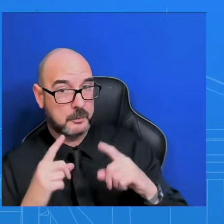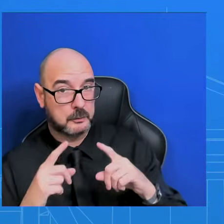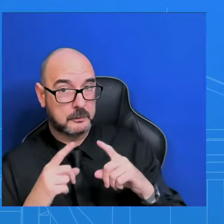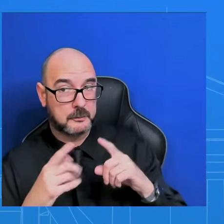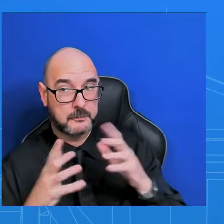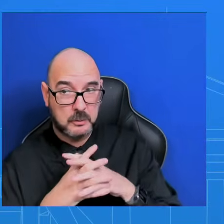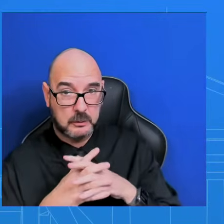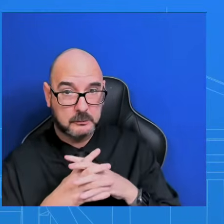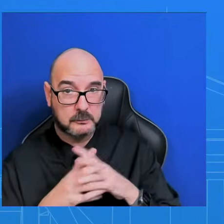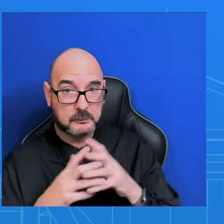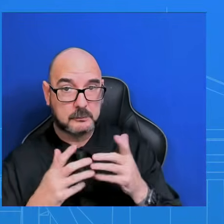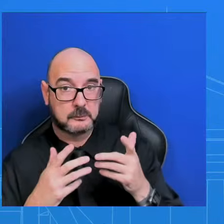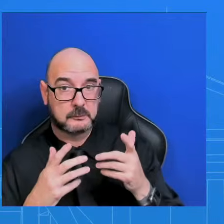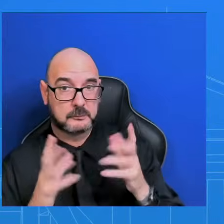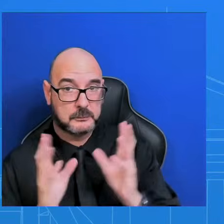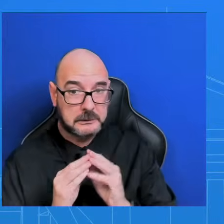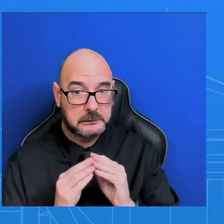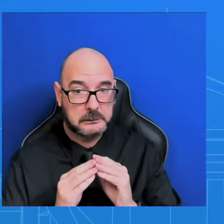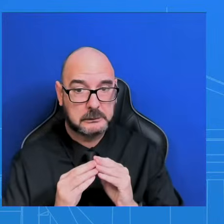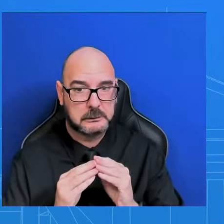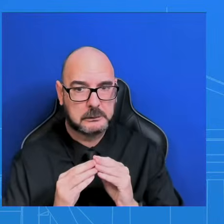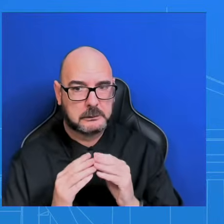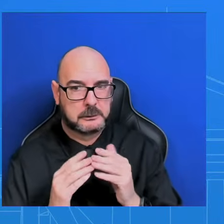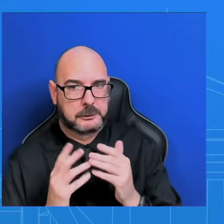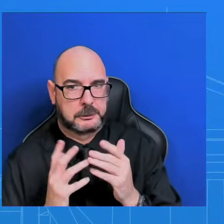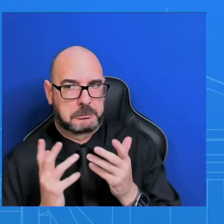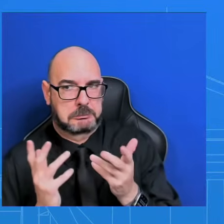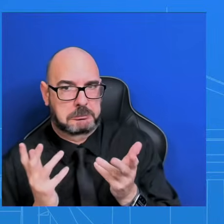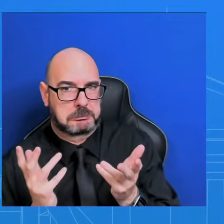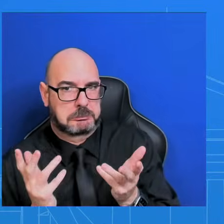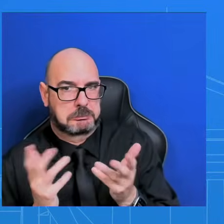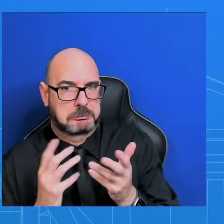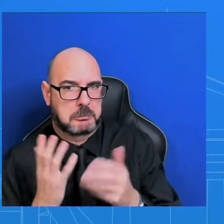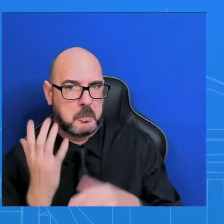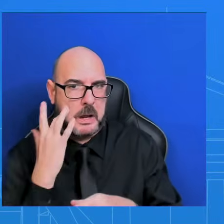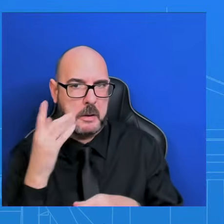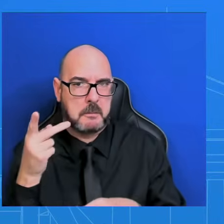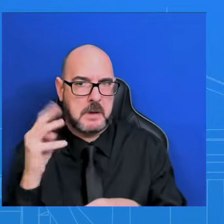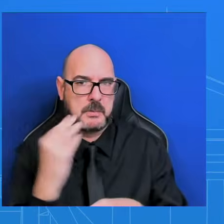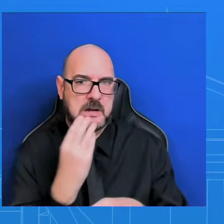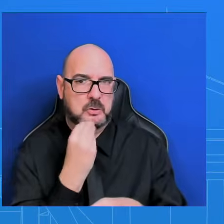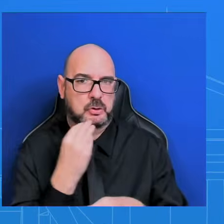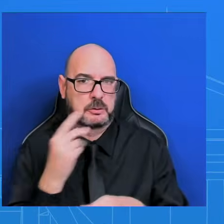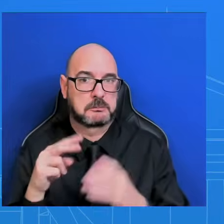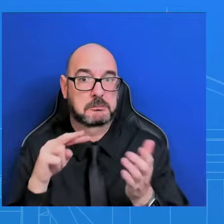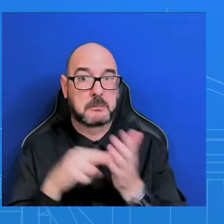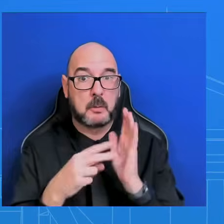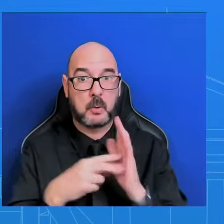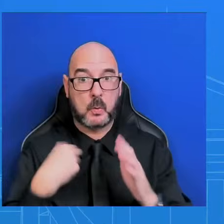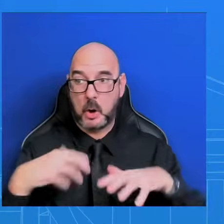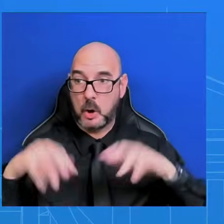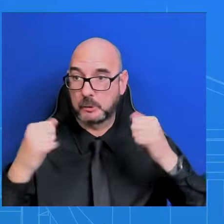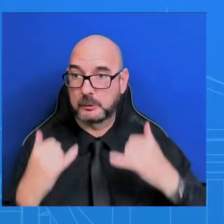as some sort of response to the Prime Minister's discussions or comments yesterday. The Press: And did they talk specifically about those comments yesterday?